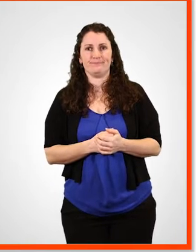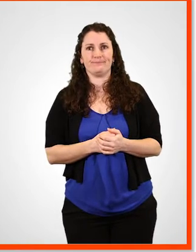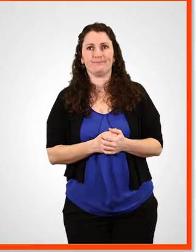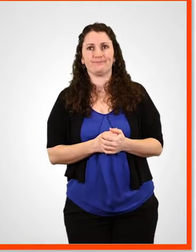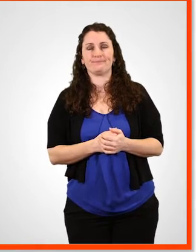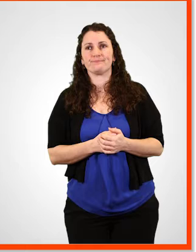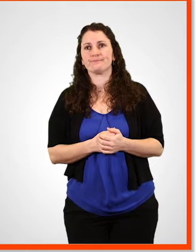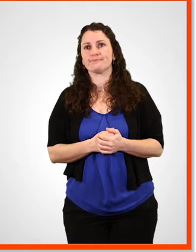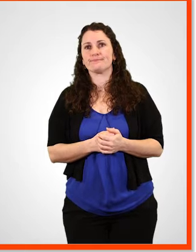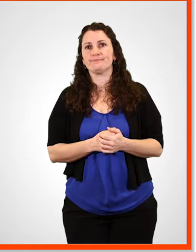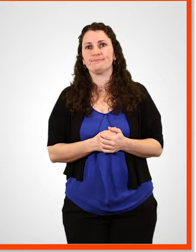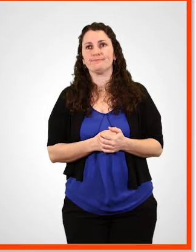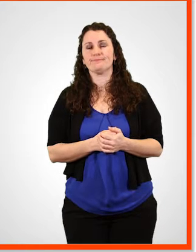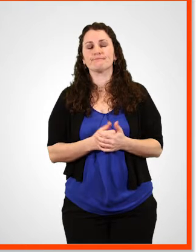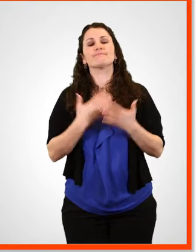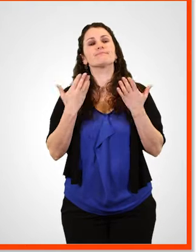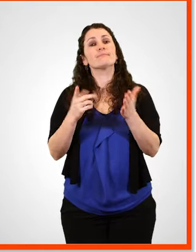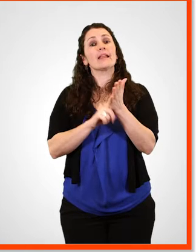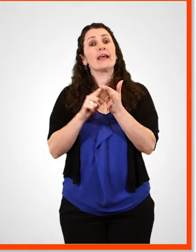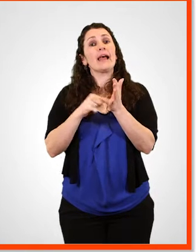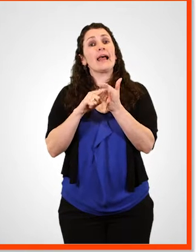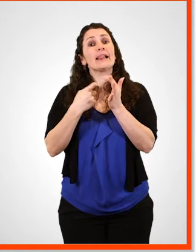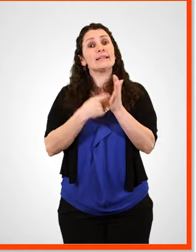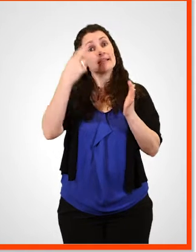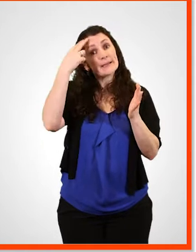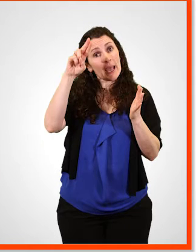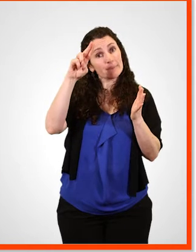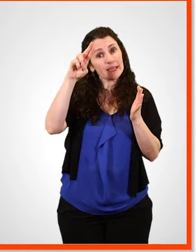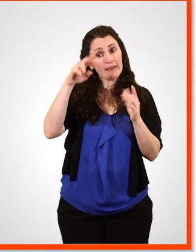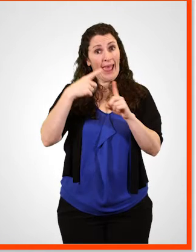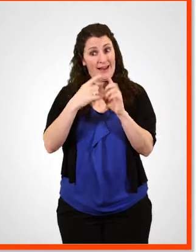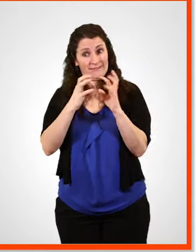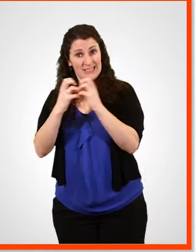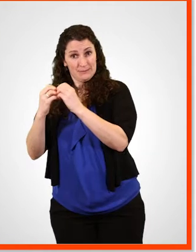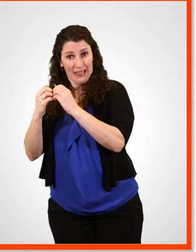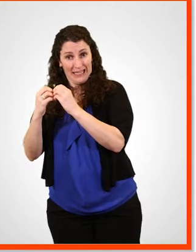We also just want to point out that letter naming and finger spelling are not the same things.